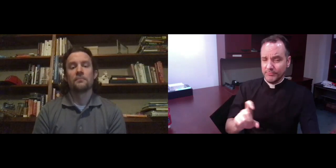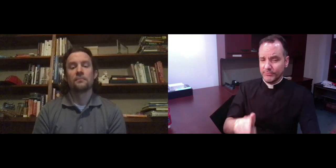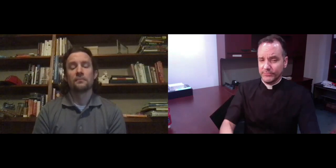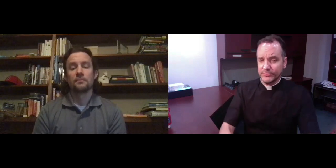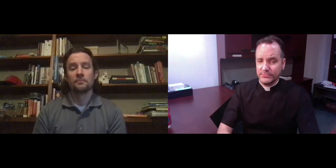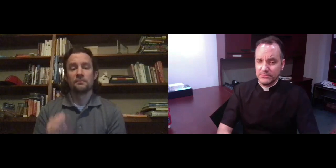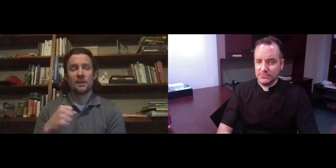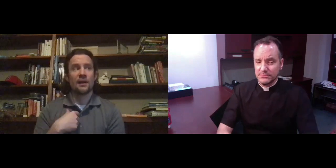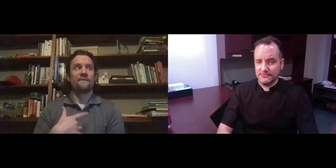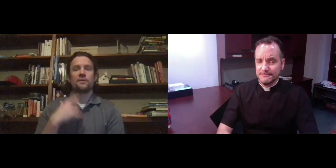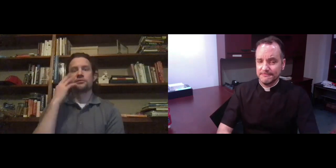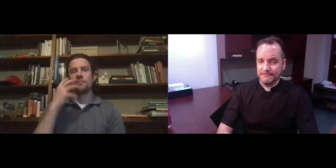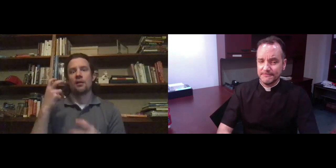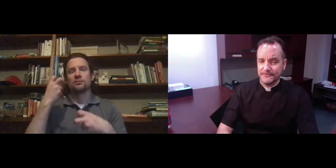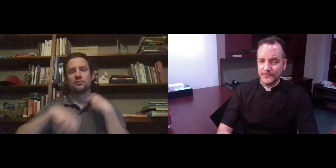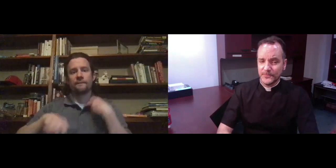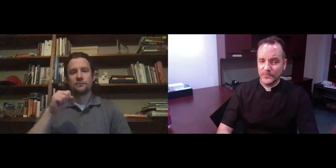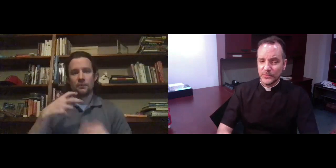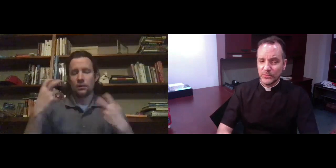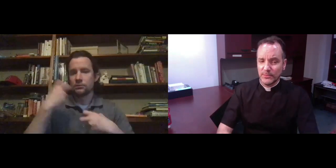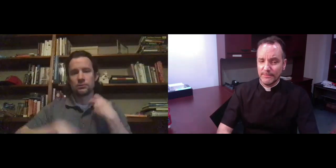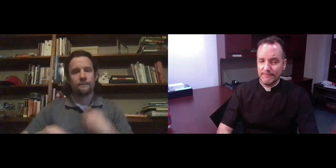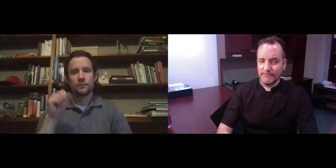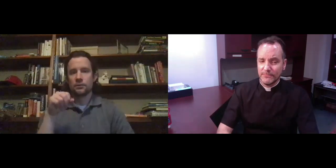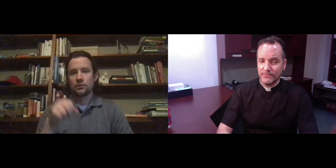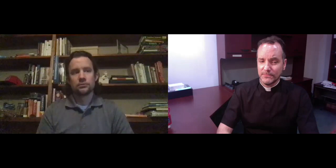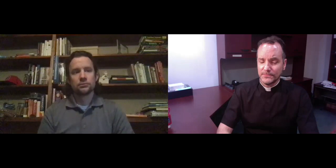Do you have any advice to give to someone who might be in that situation?